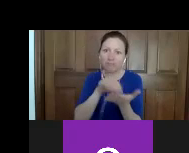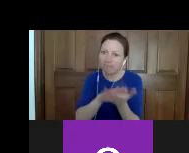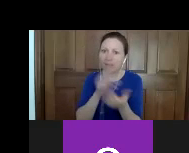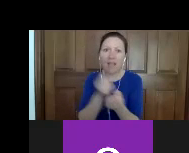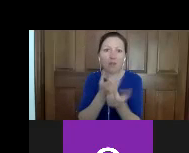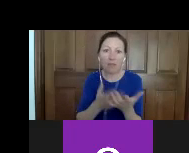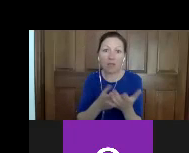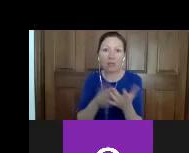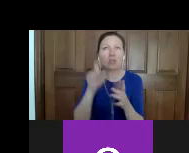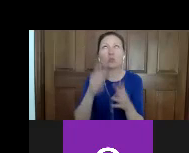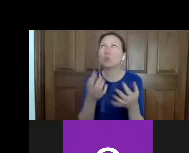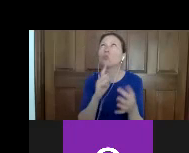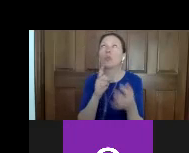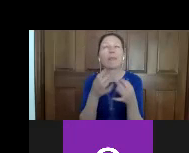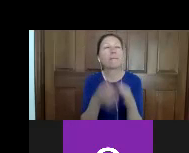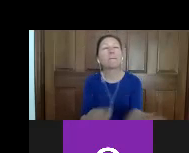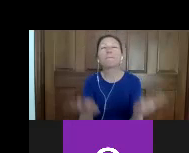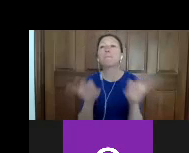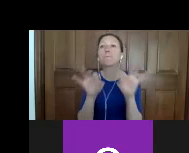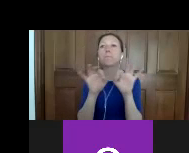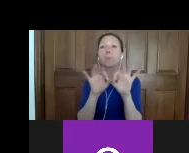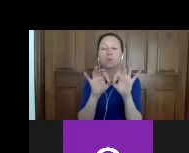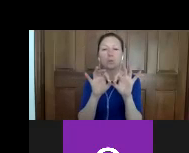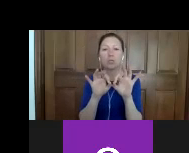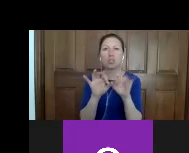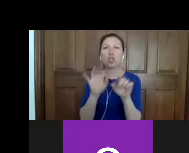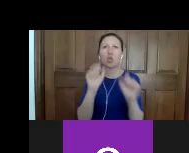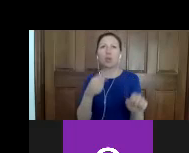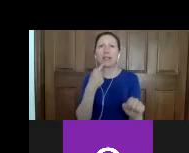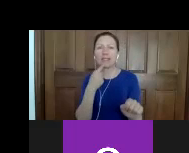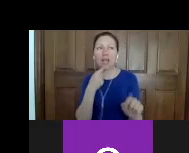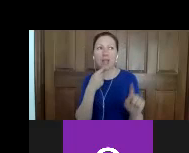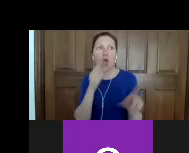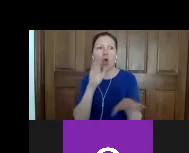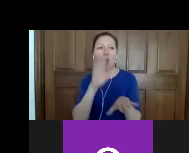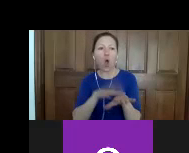documentation on this day, so and so said this to me and such and such was is there,